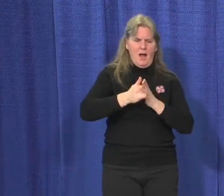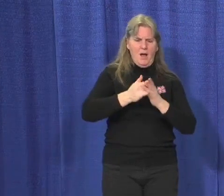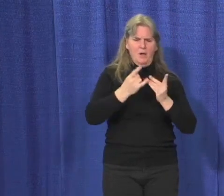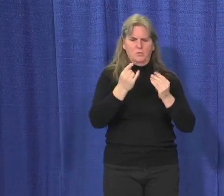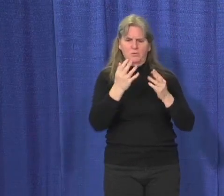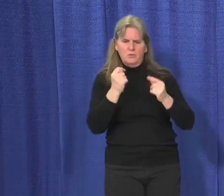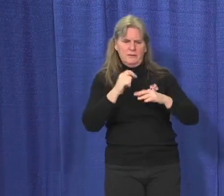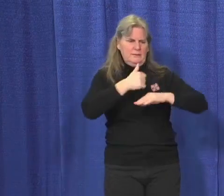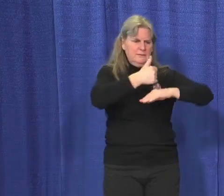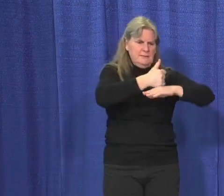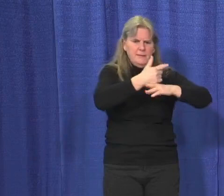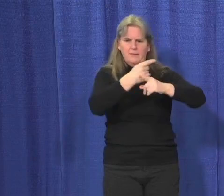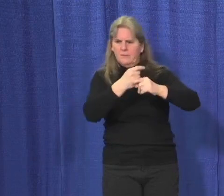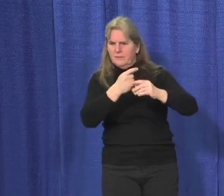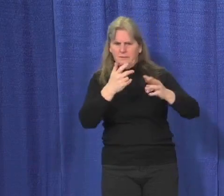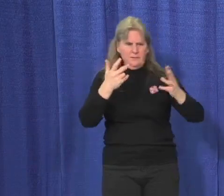logistics and making sure